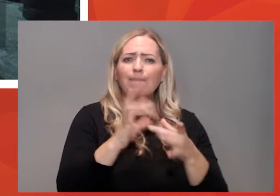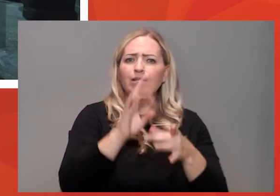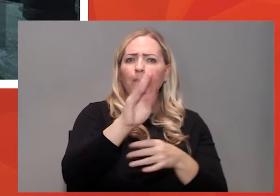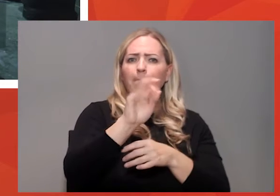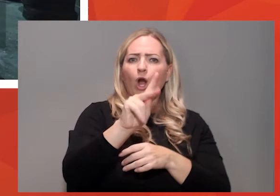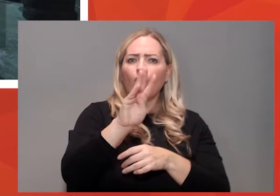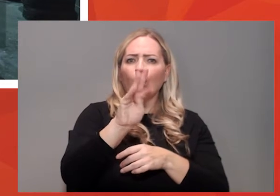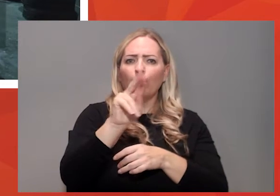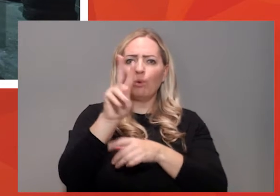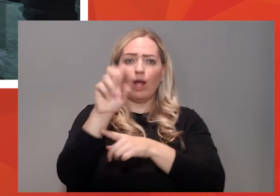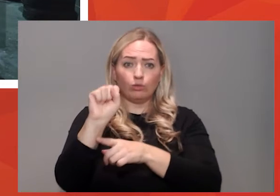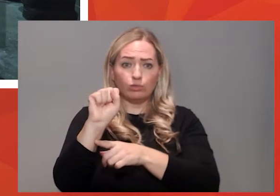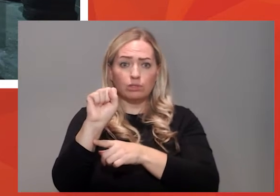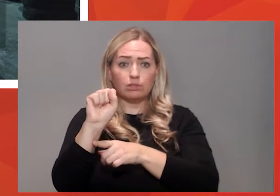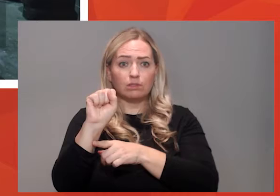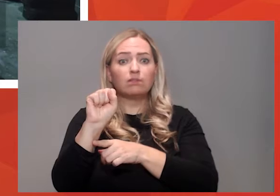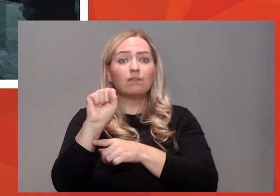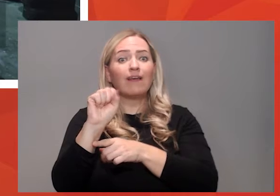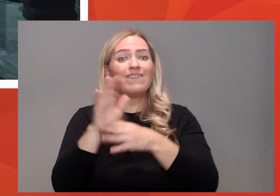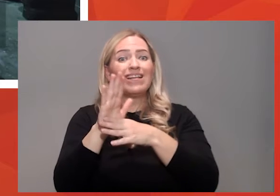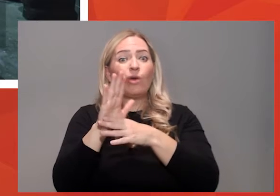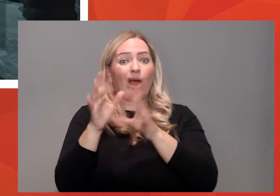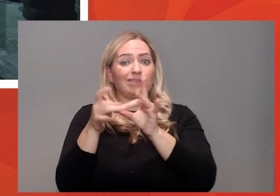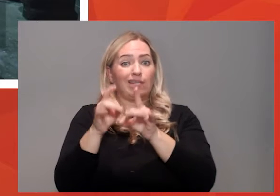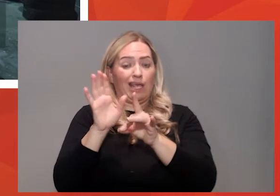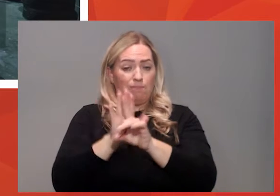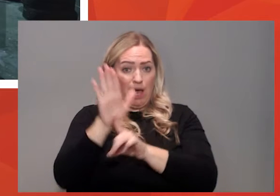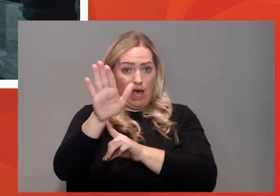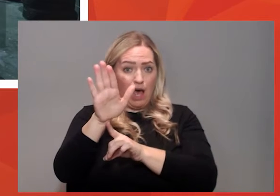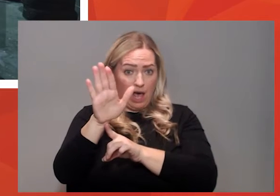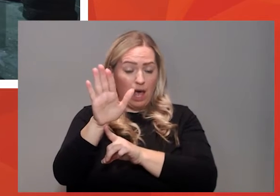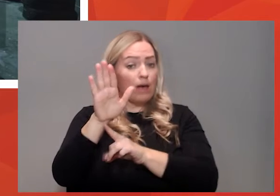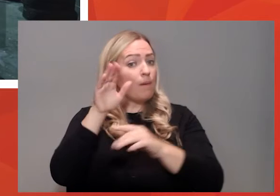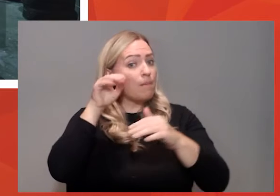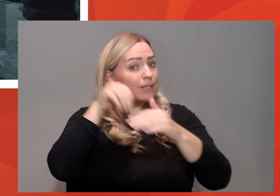I mentioned this Mark Brown's video essay about accessibility